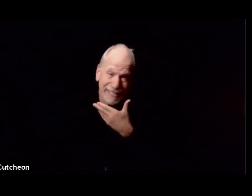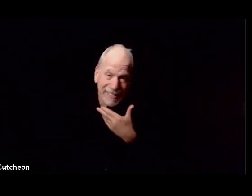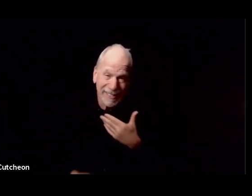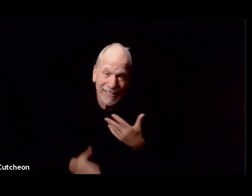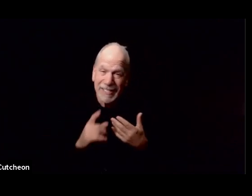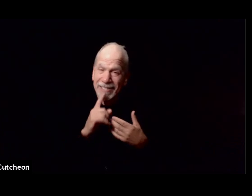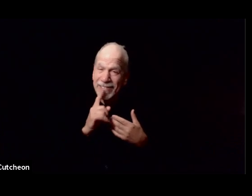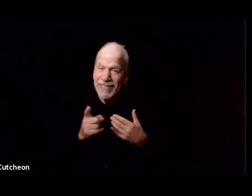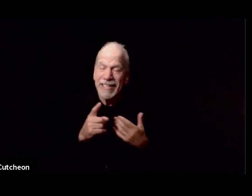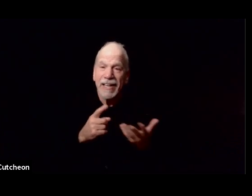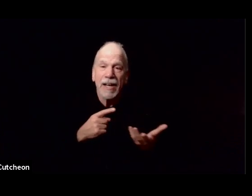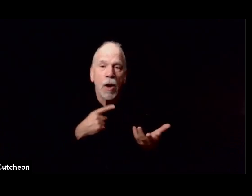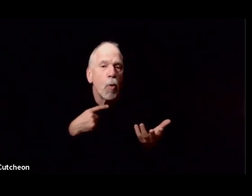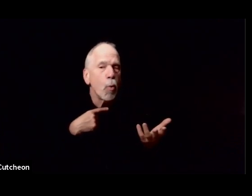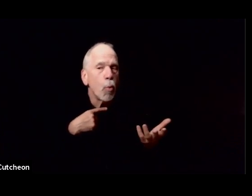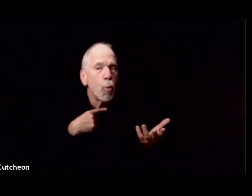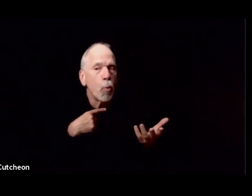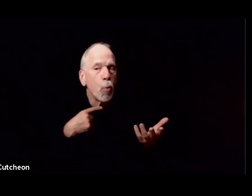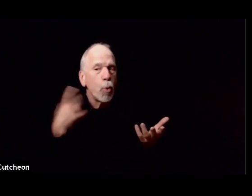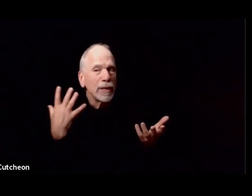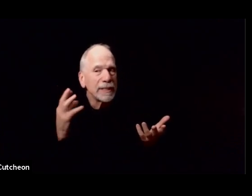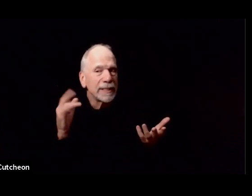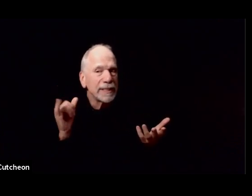so now. Where are you going? Why do you need to go? What are your plans